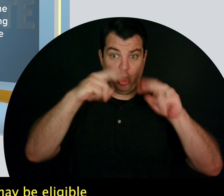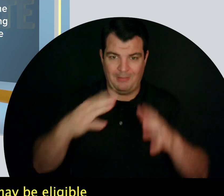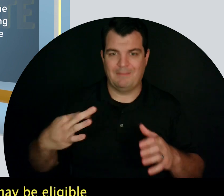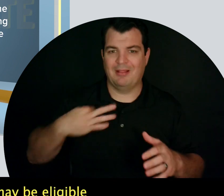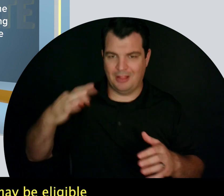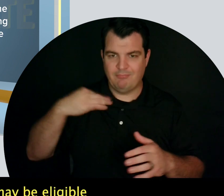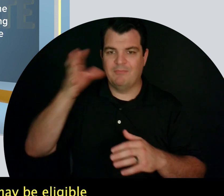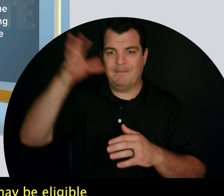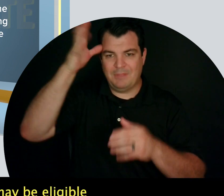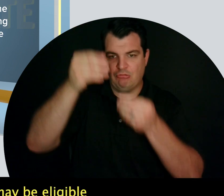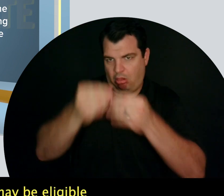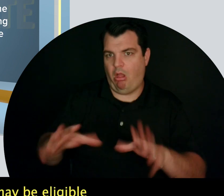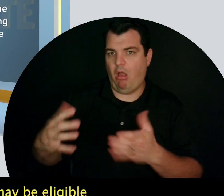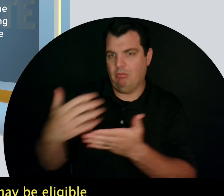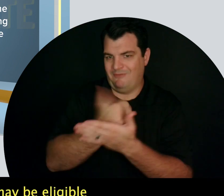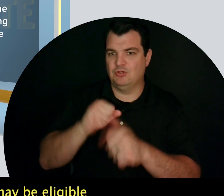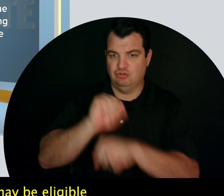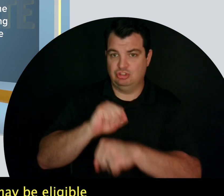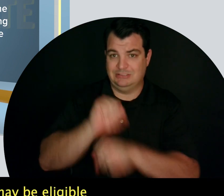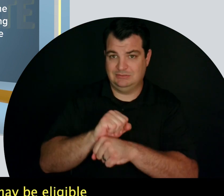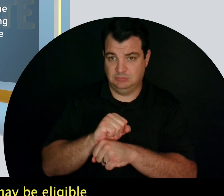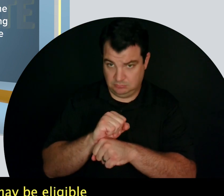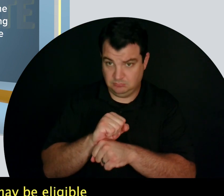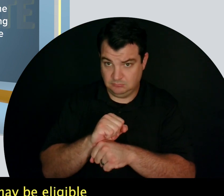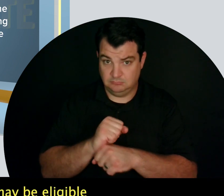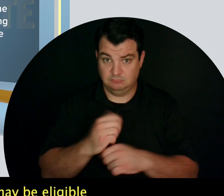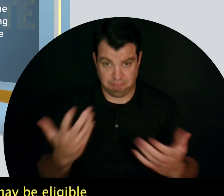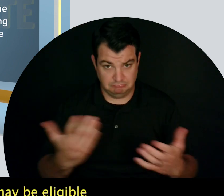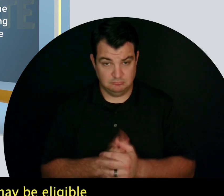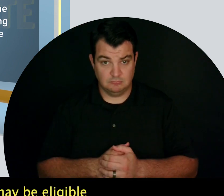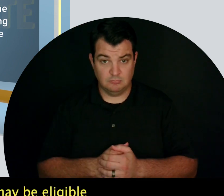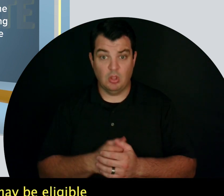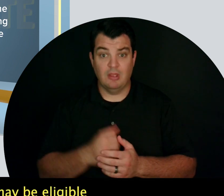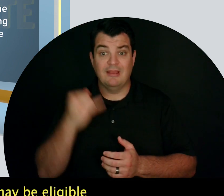the parent or guardian may be eligible for parental loss of earnings.